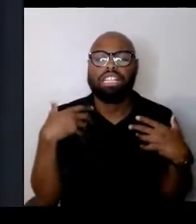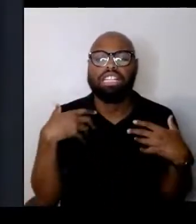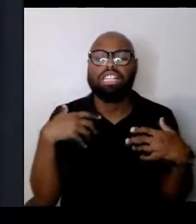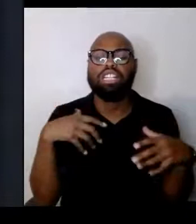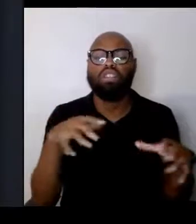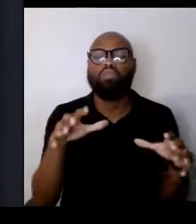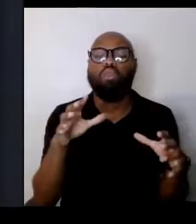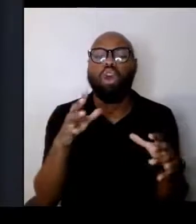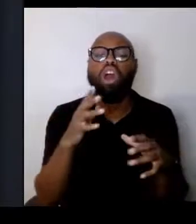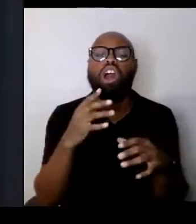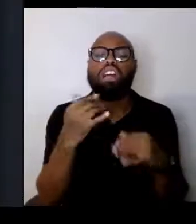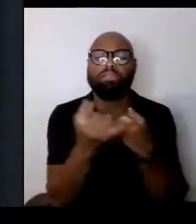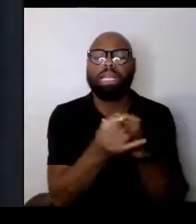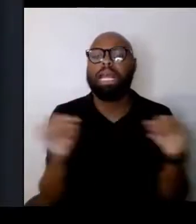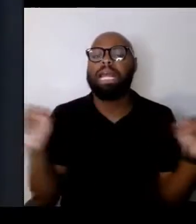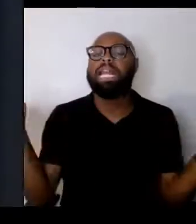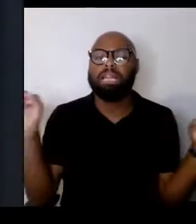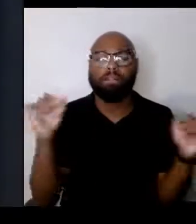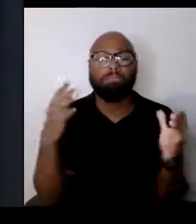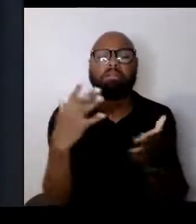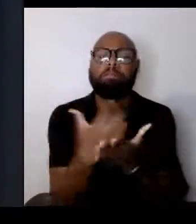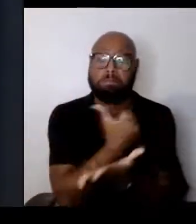And United States even, you know think of a,